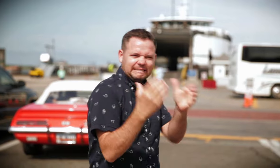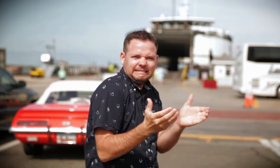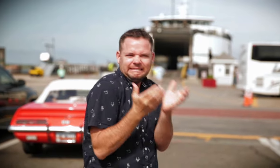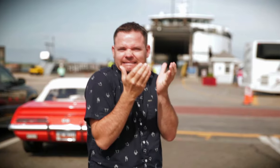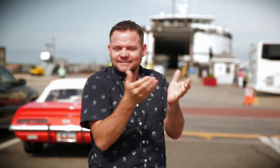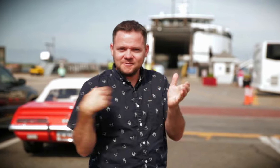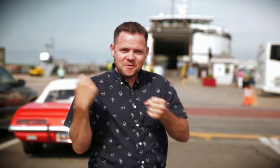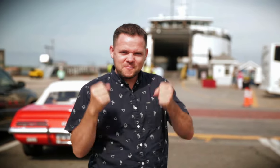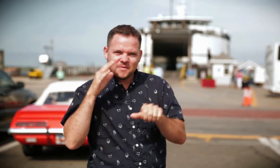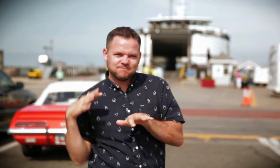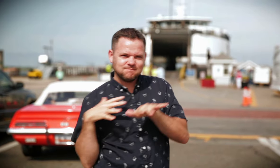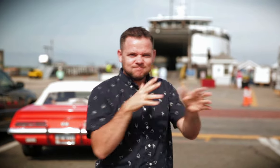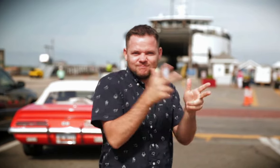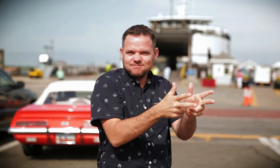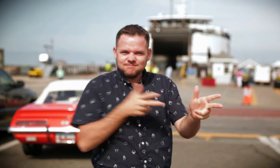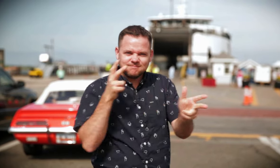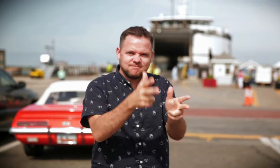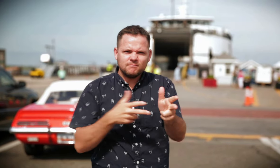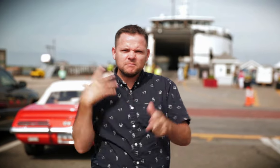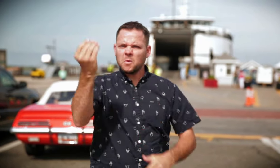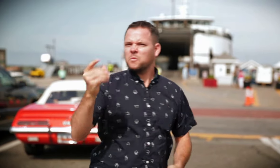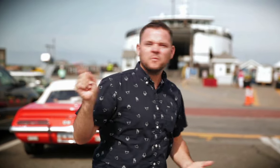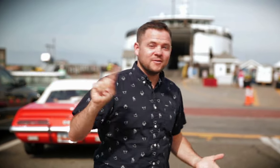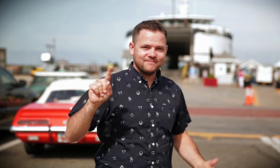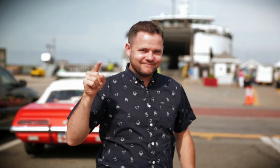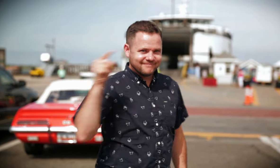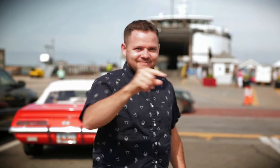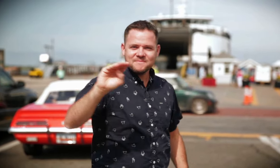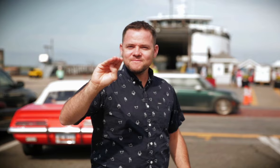The cars will pile up inside the boat... And where are we going?